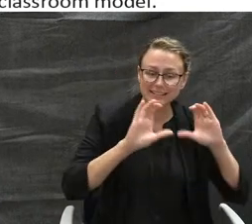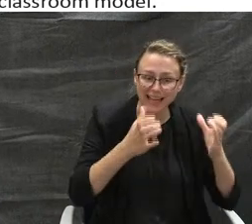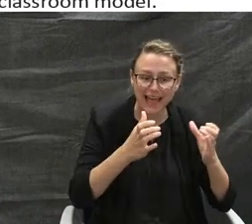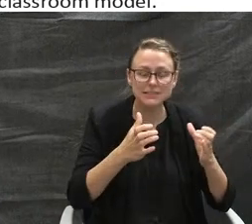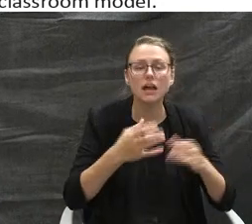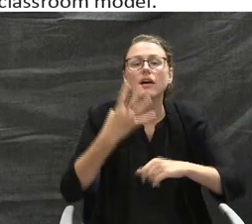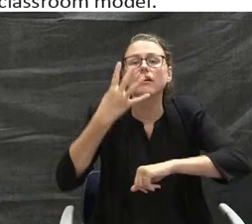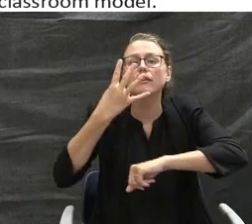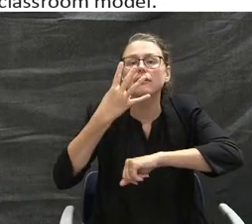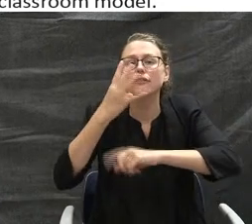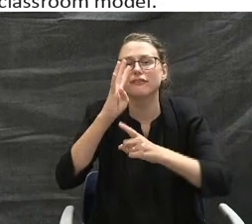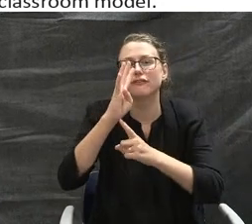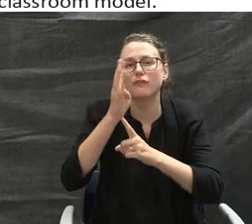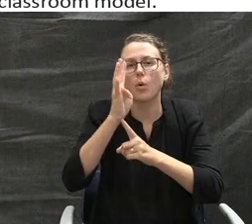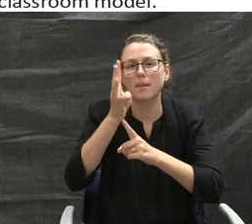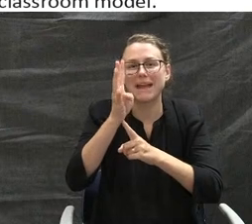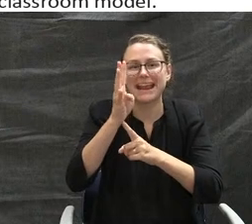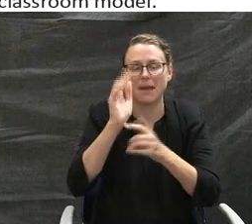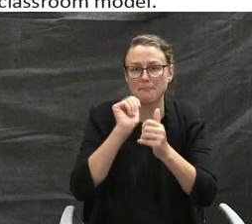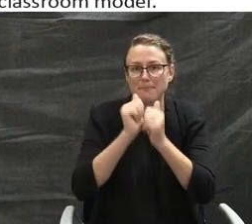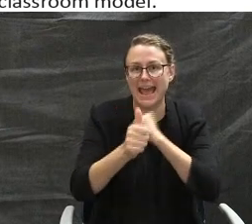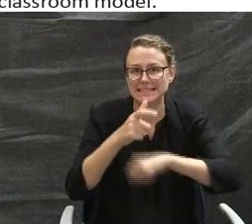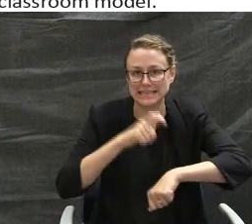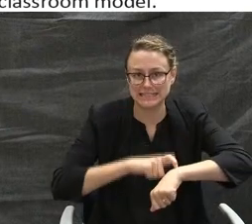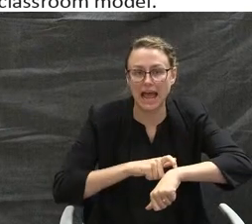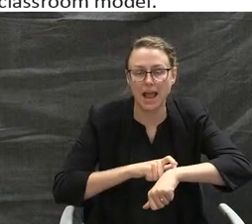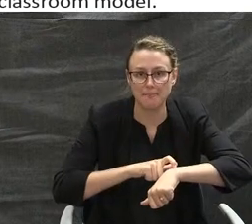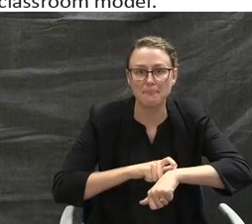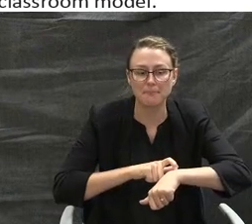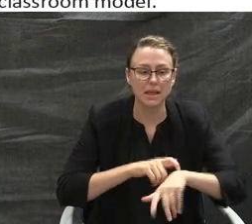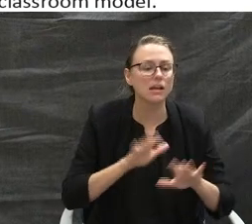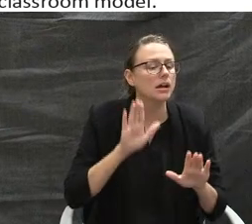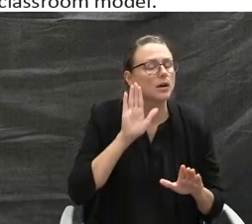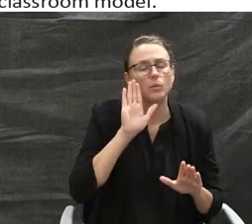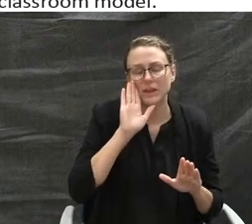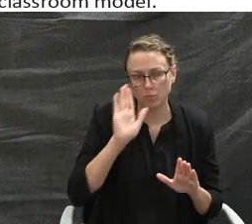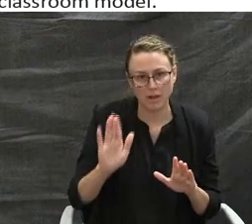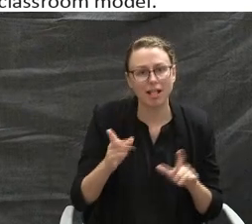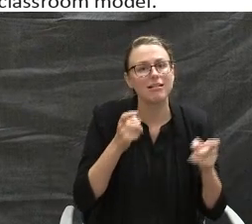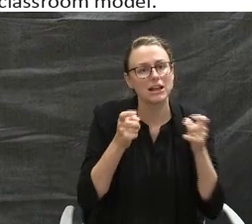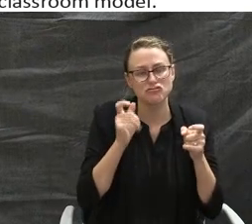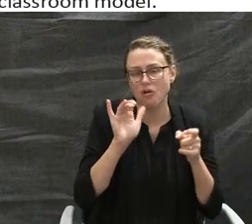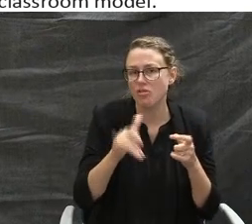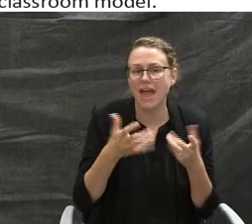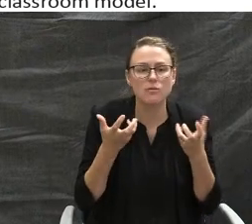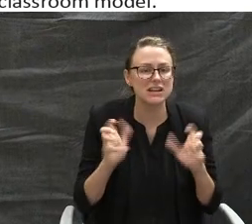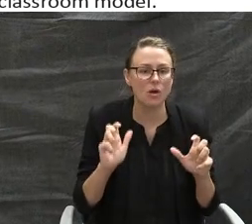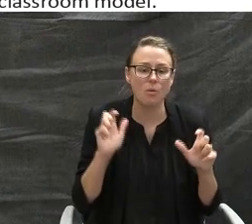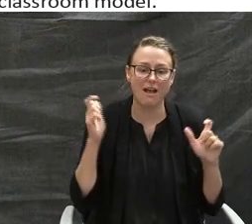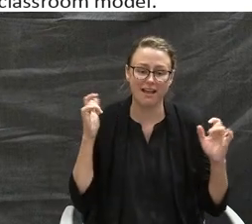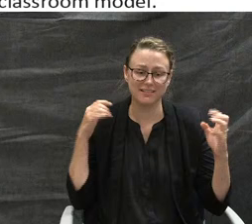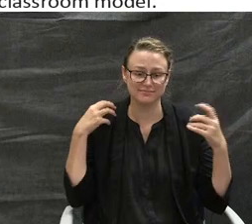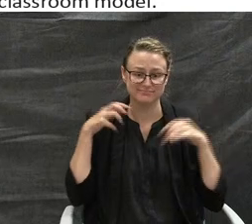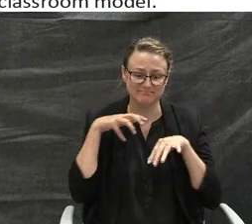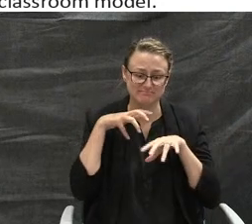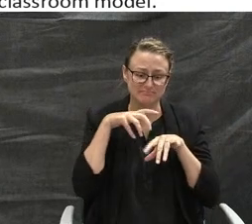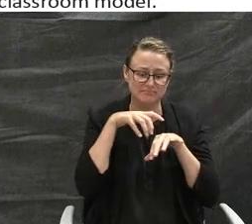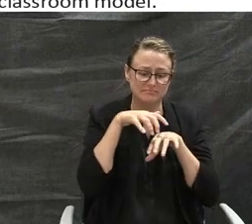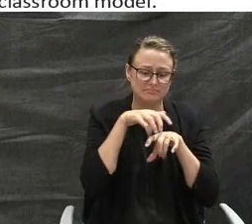time. But we'll manage all of that so that we don't have bunching up and students rushing, rushing down the